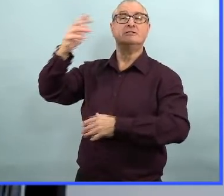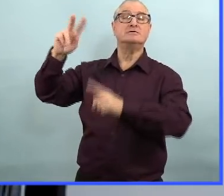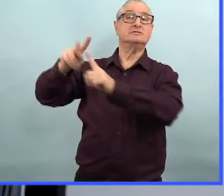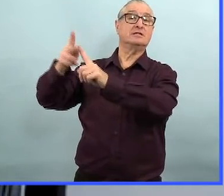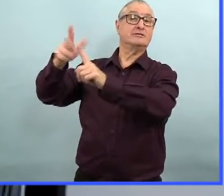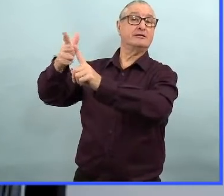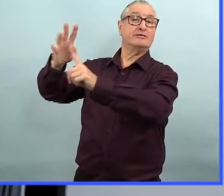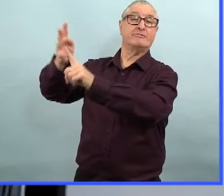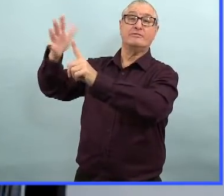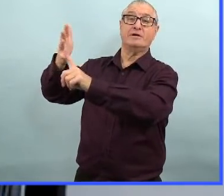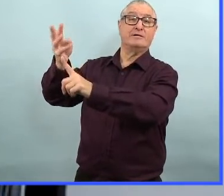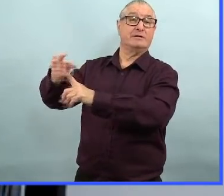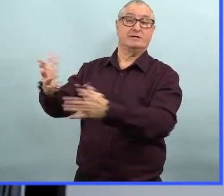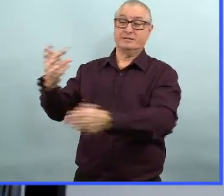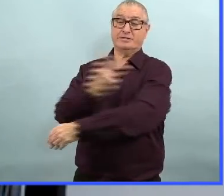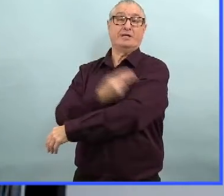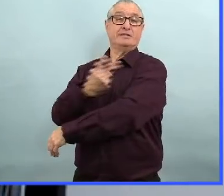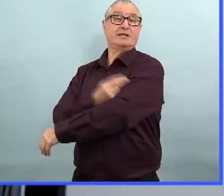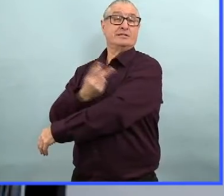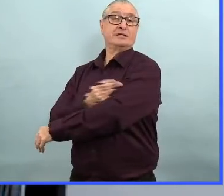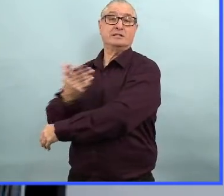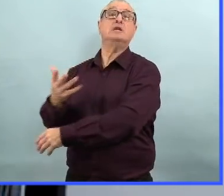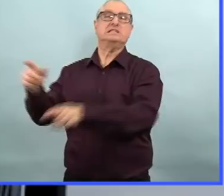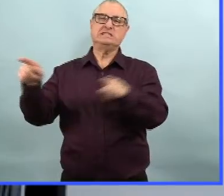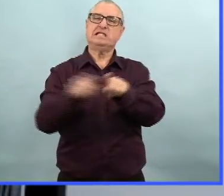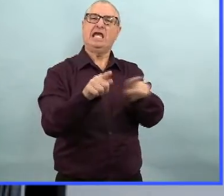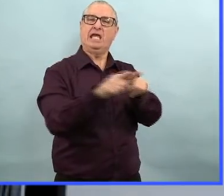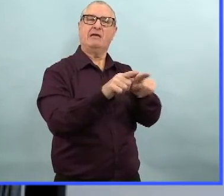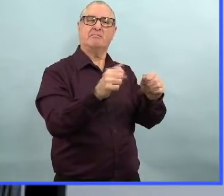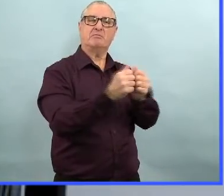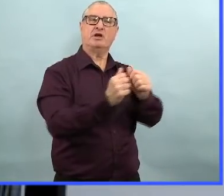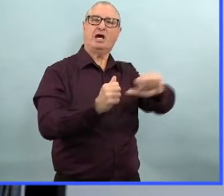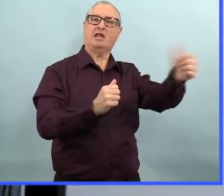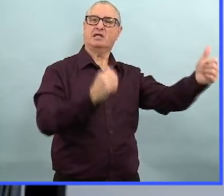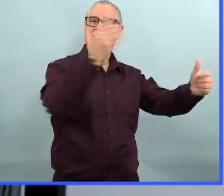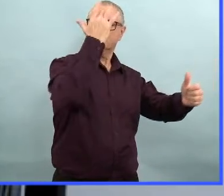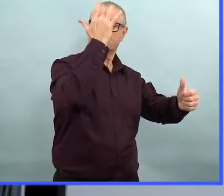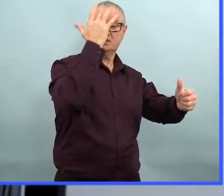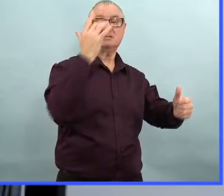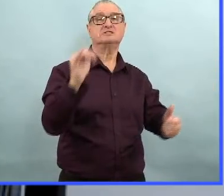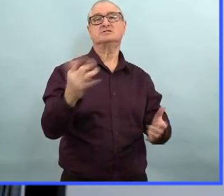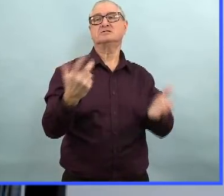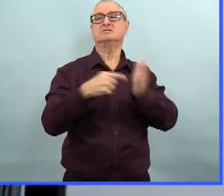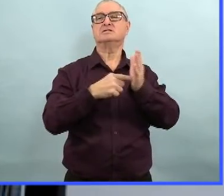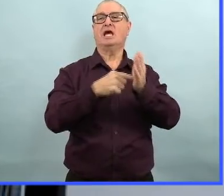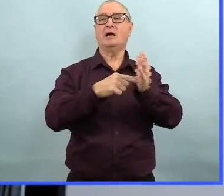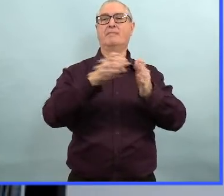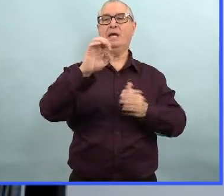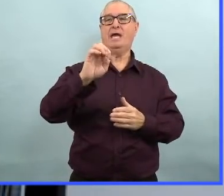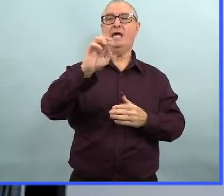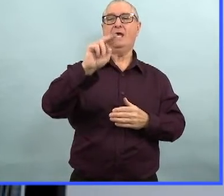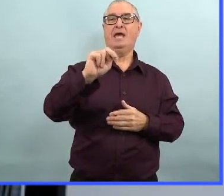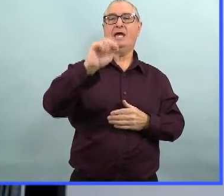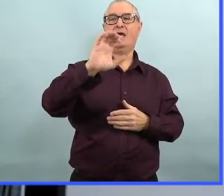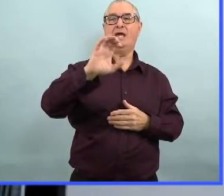other infectious diseases for example tick-borne encephalitis that vaccine consists of three doses